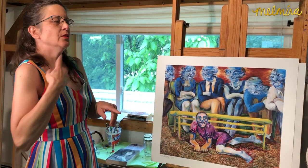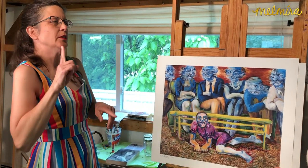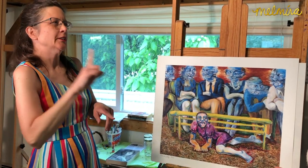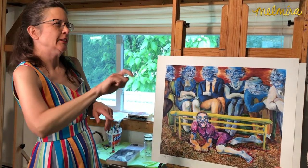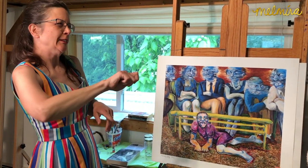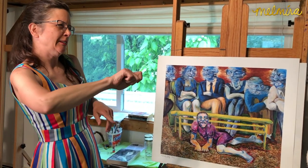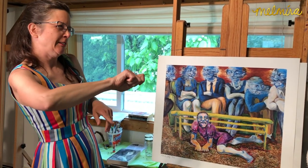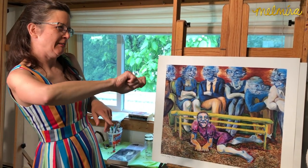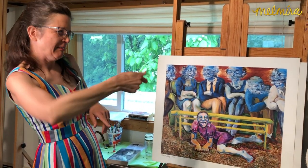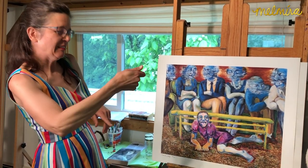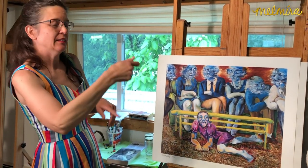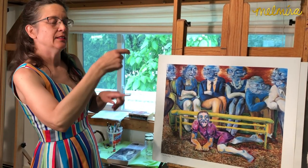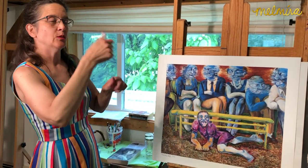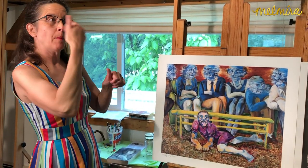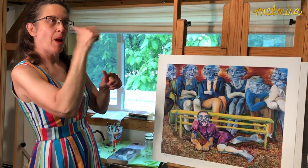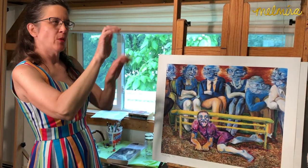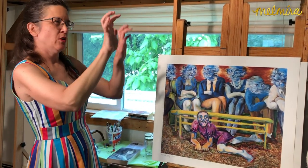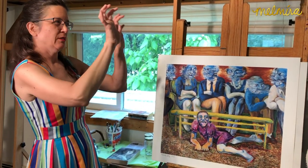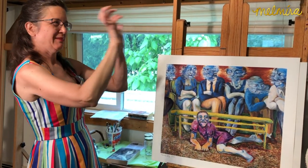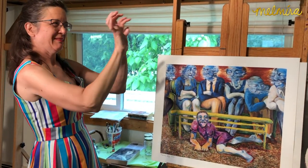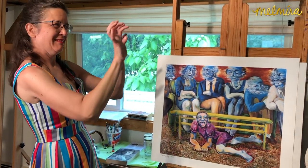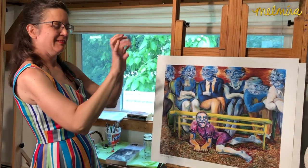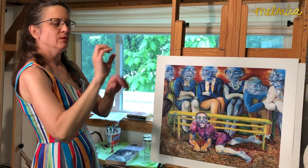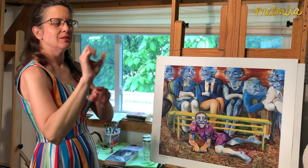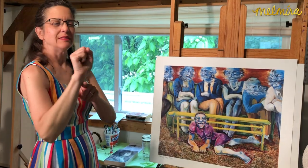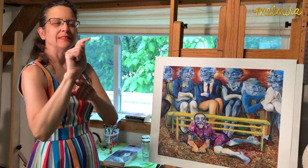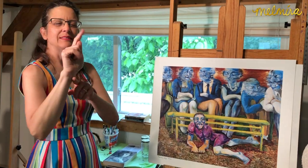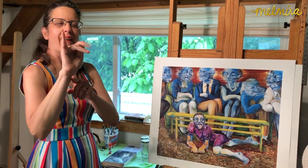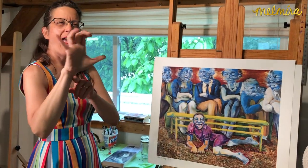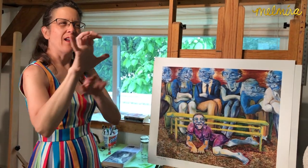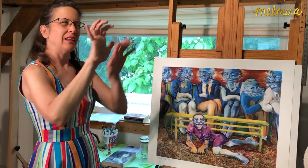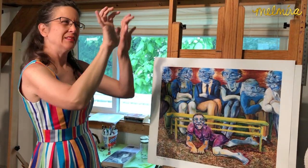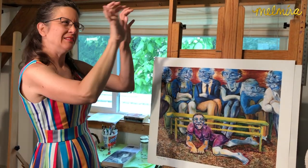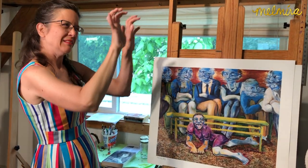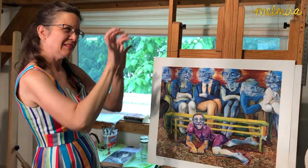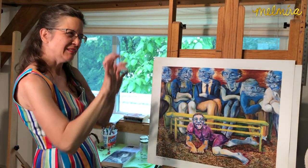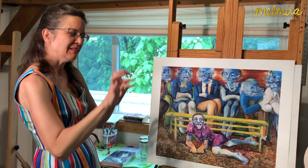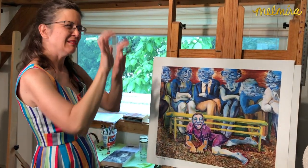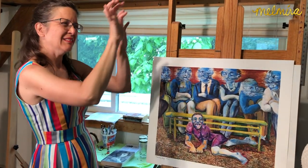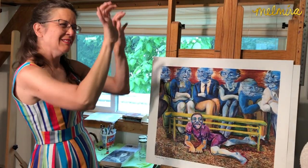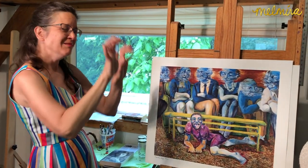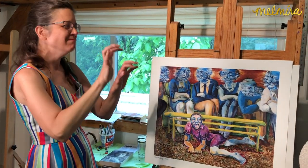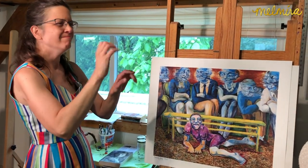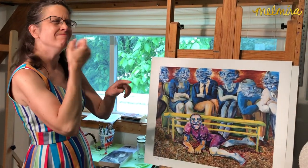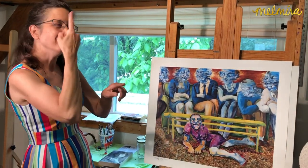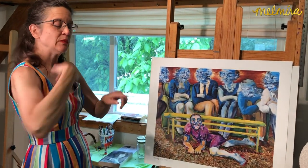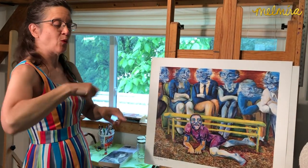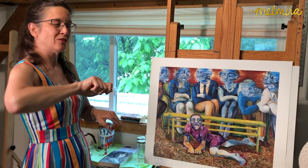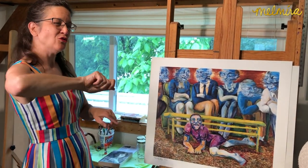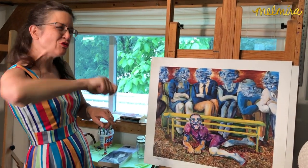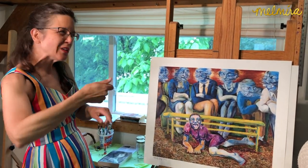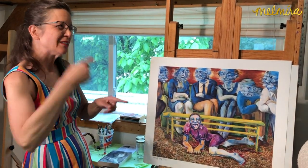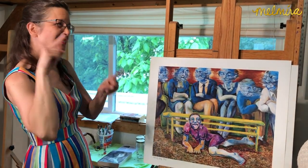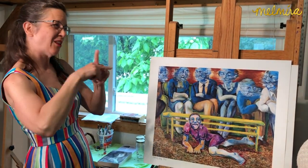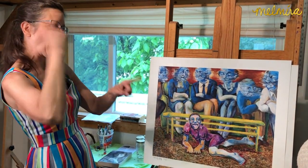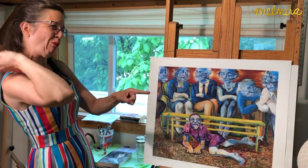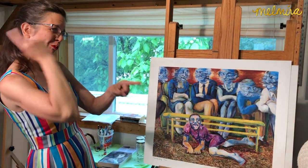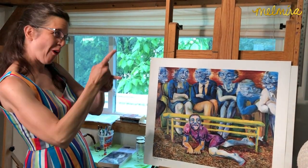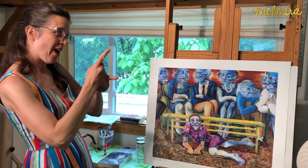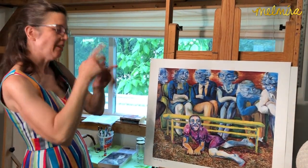I had to turn the knob and I remembered seeing the static. It was unclear, so I had to turn the knob